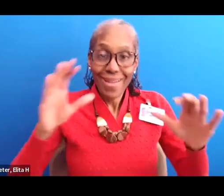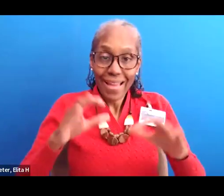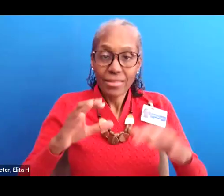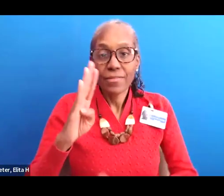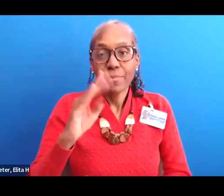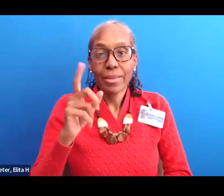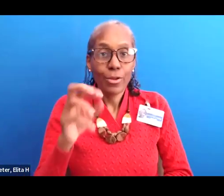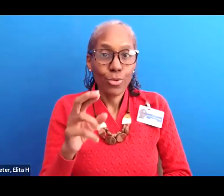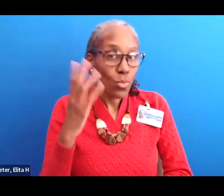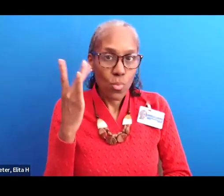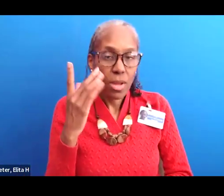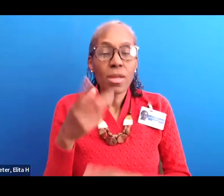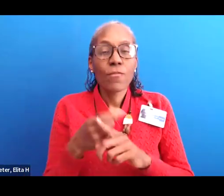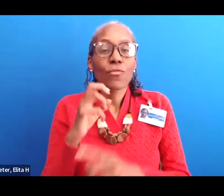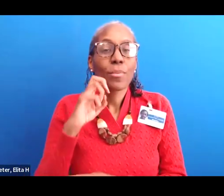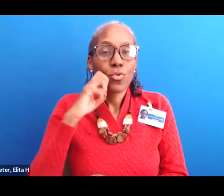caused from neurogenic bladder.